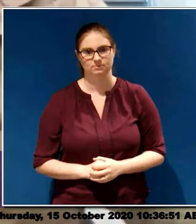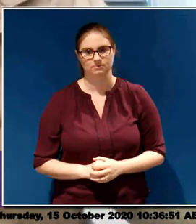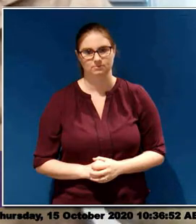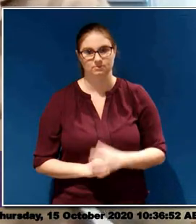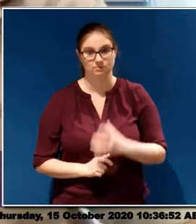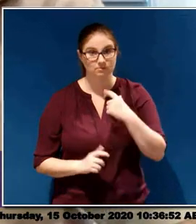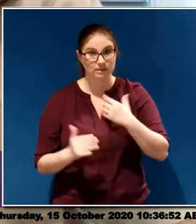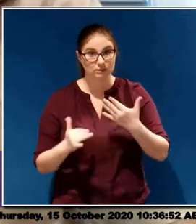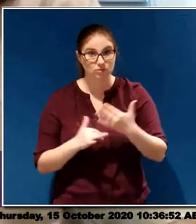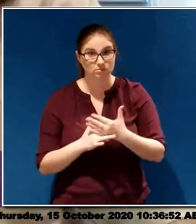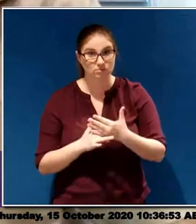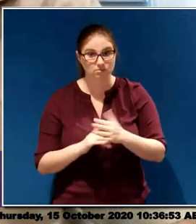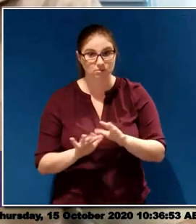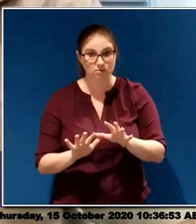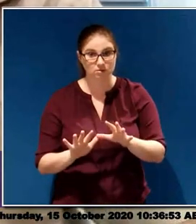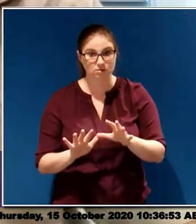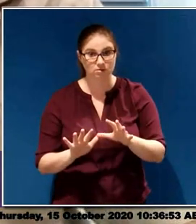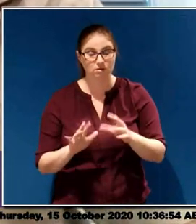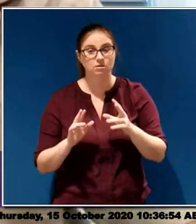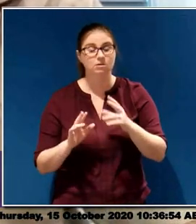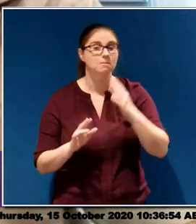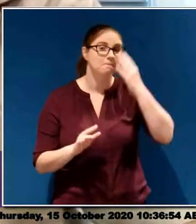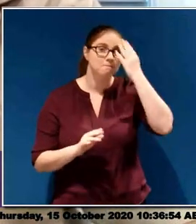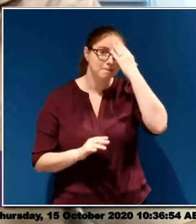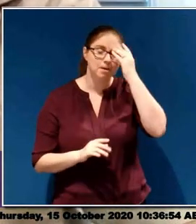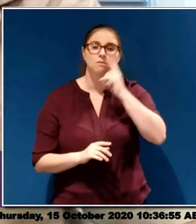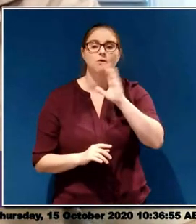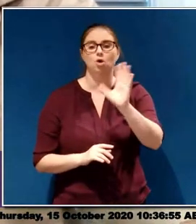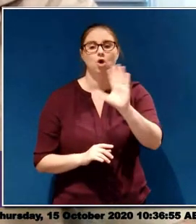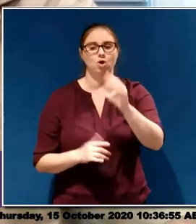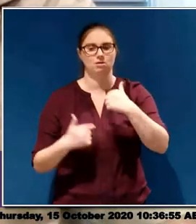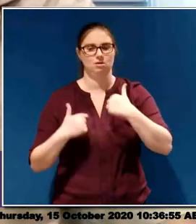No, sorry, sorry, I'm on the wrong teacher.